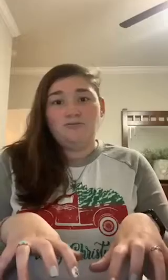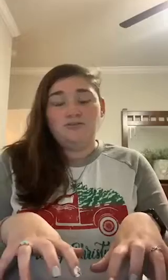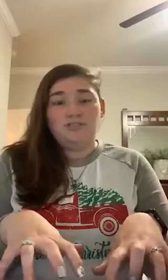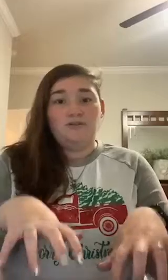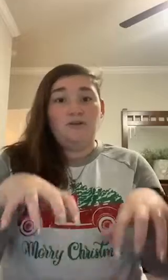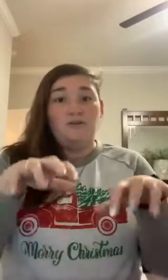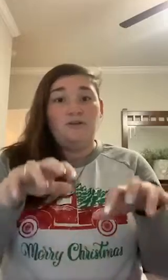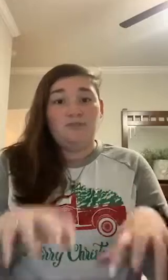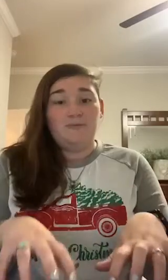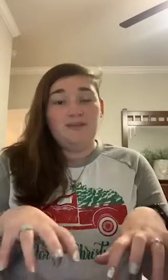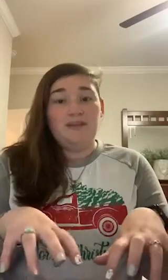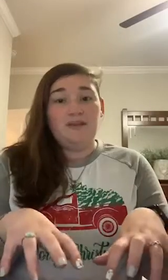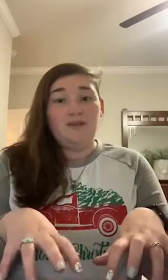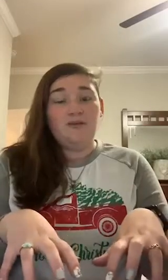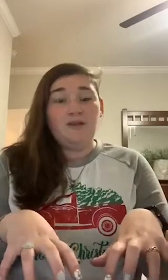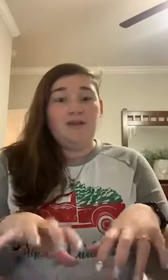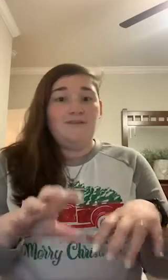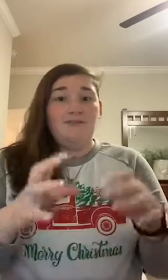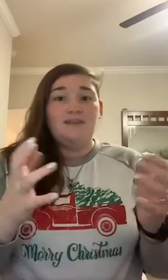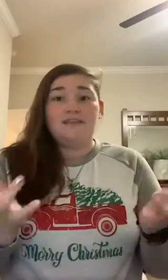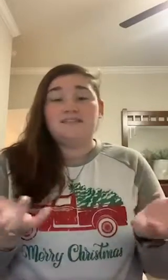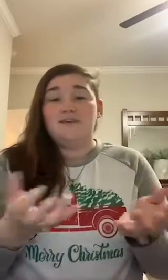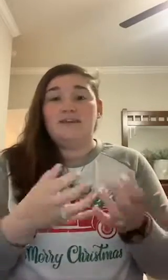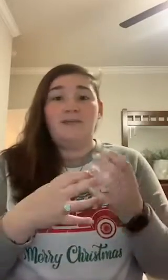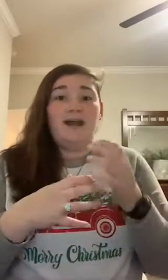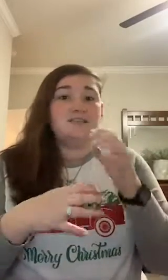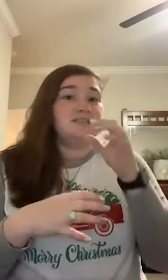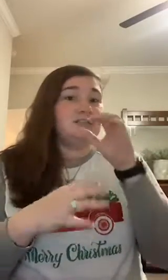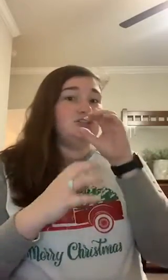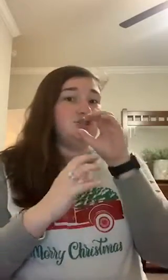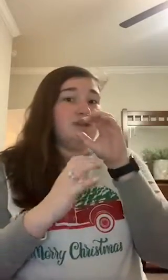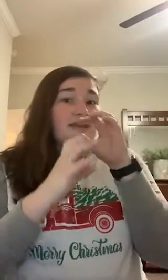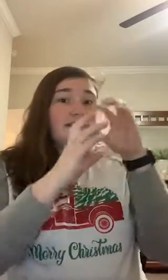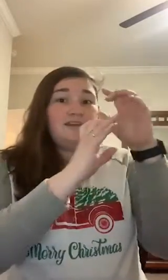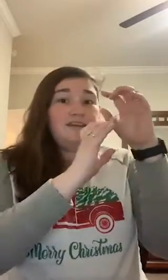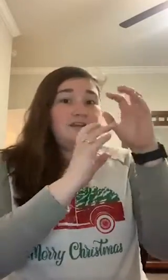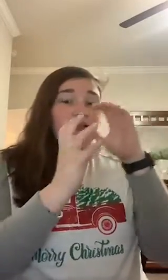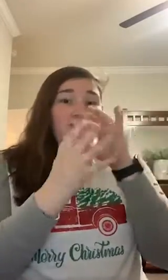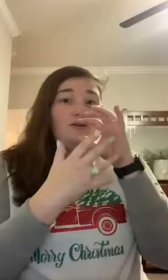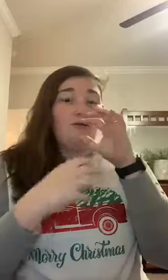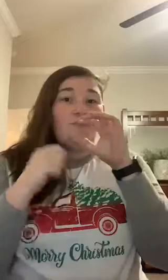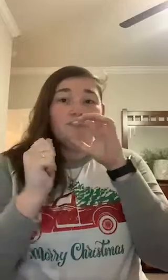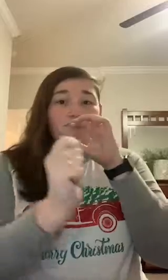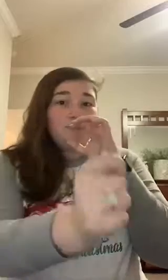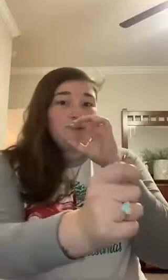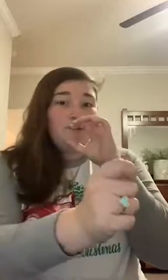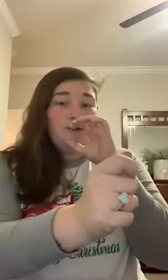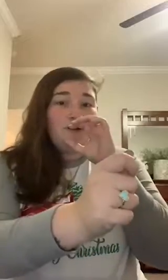just follow along with the piano. if you think it's some kind of brass instrument you know trombone